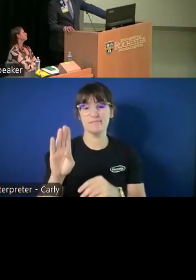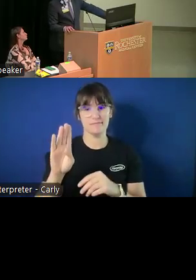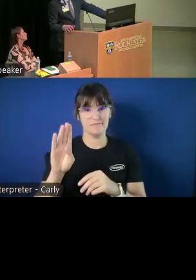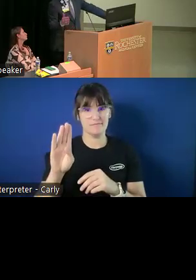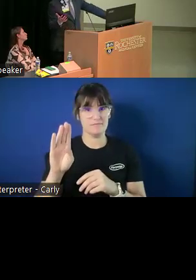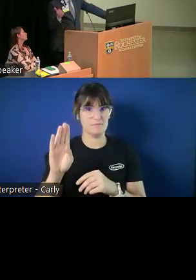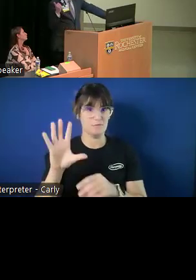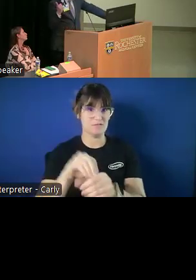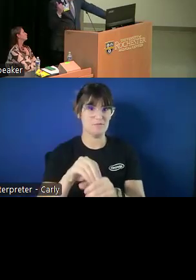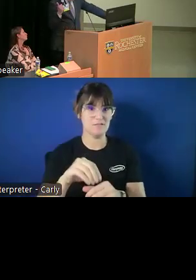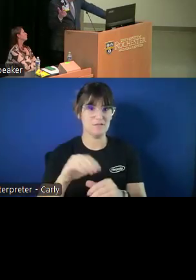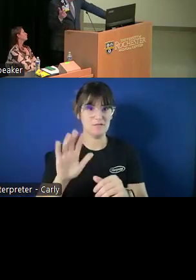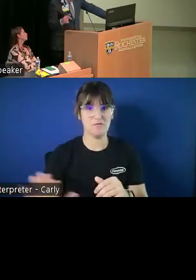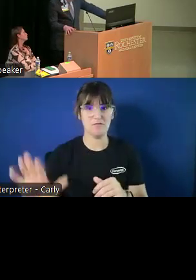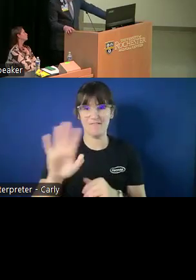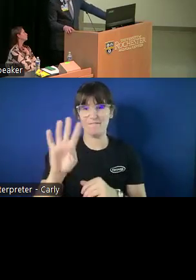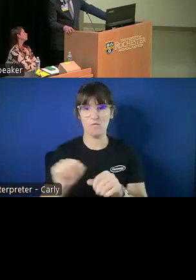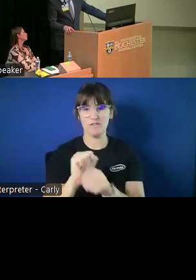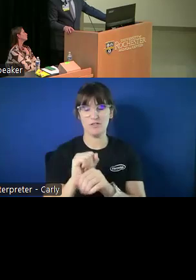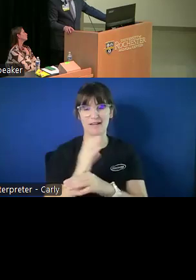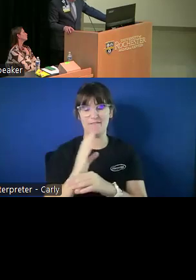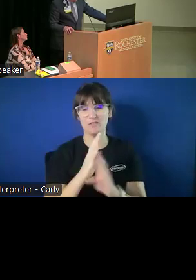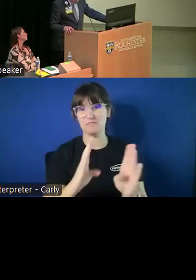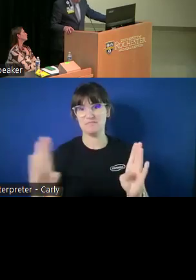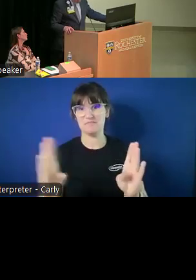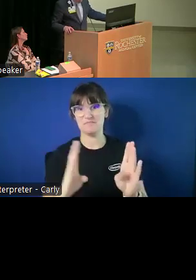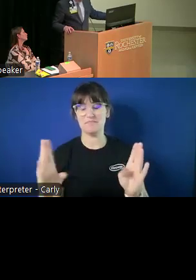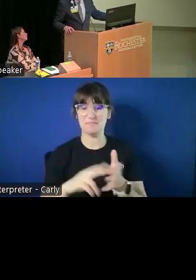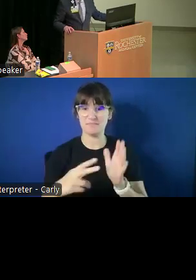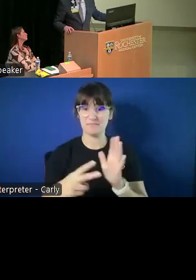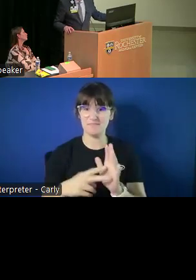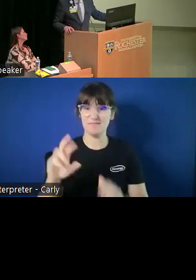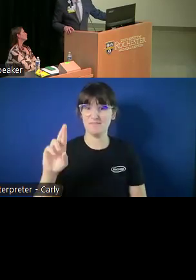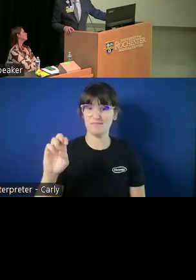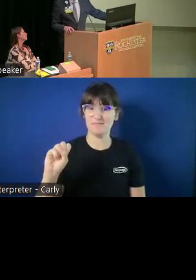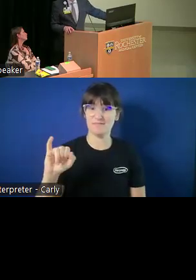so some good news is that residents fellows and pharmacists are doing quite well that you